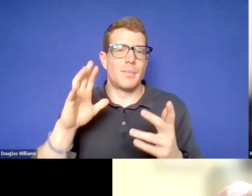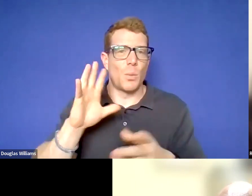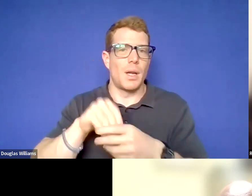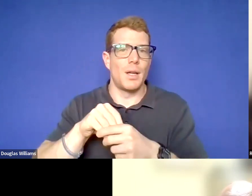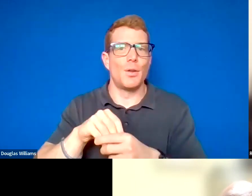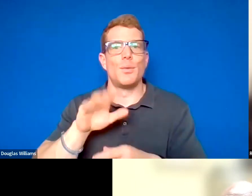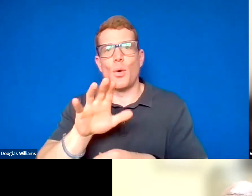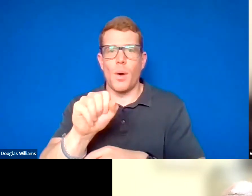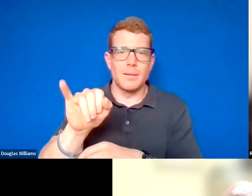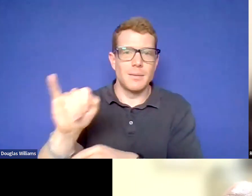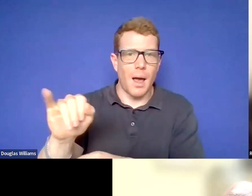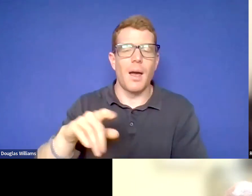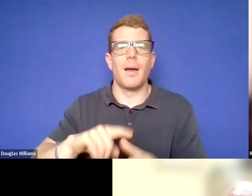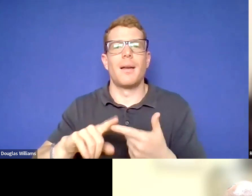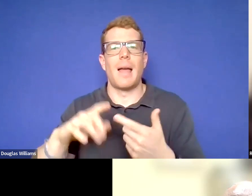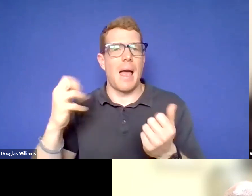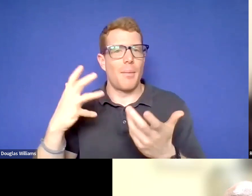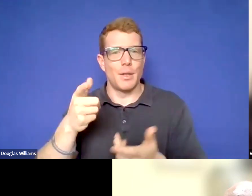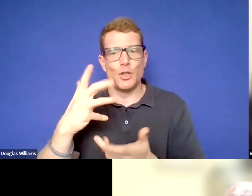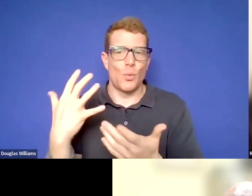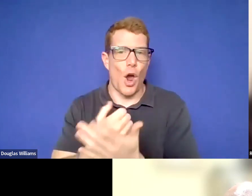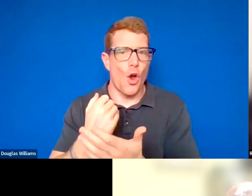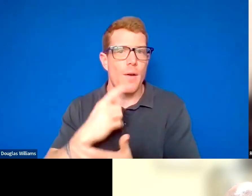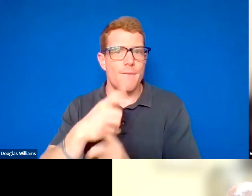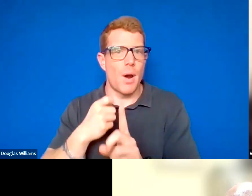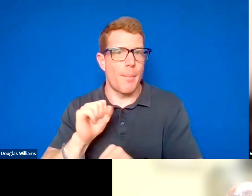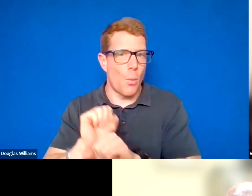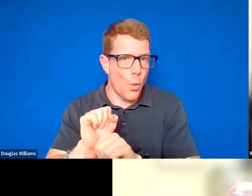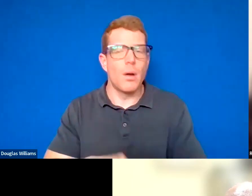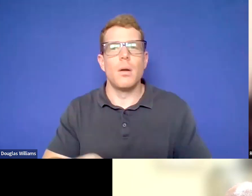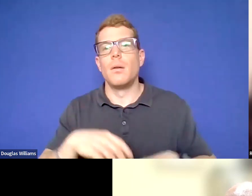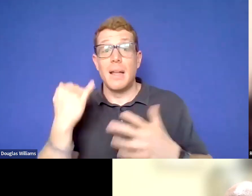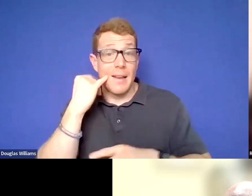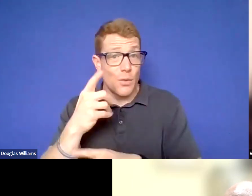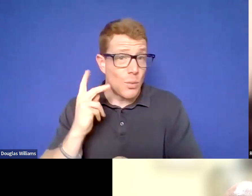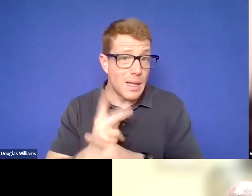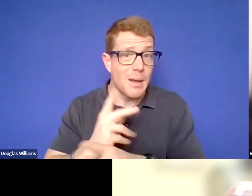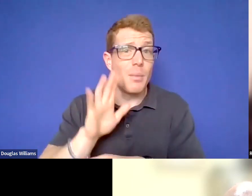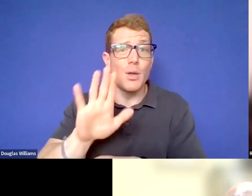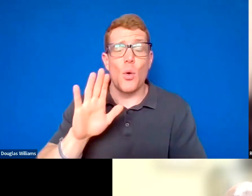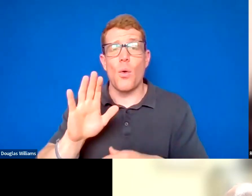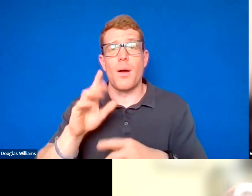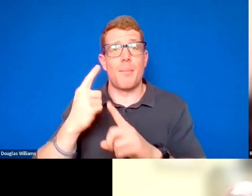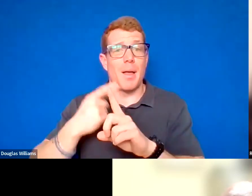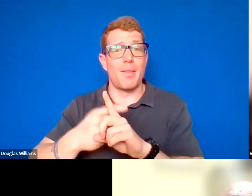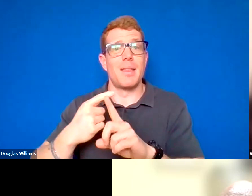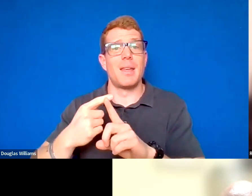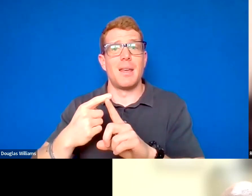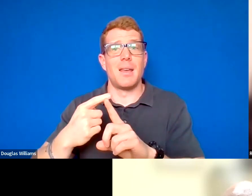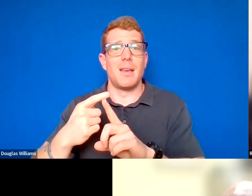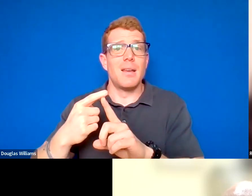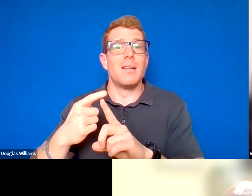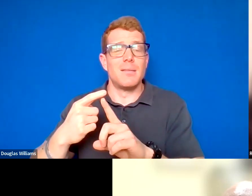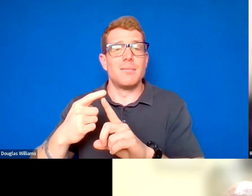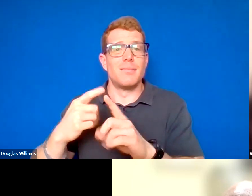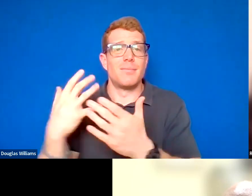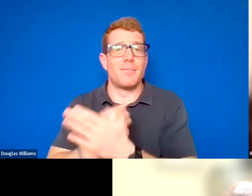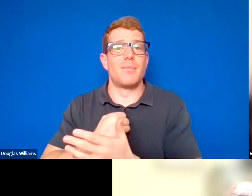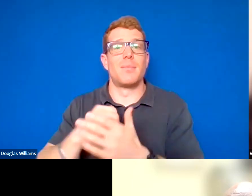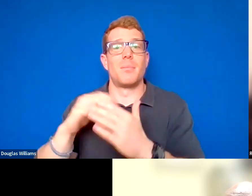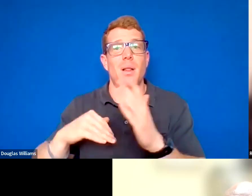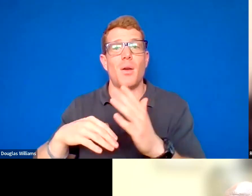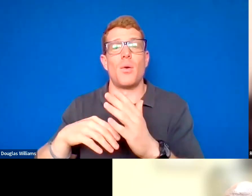Some requirements. Okay, so as long as you can keep your monthly earnings, total that amount of $2,523 a month.